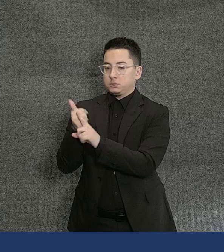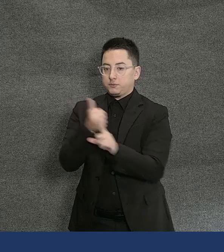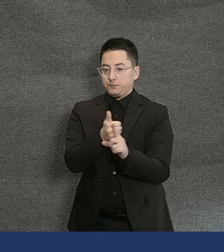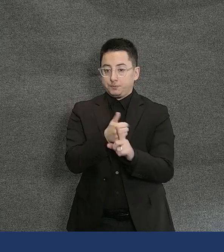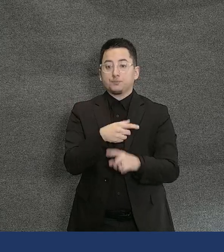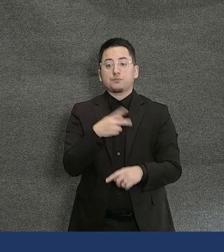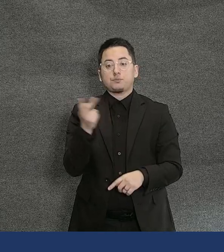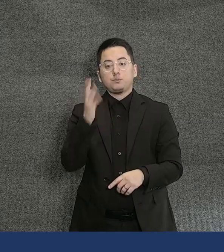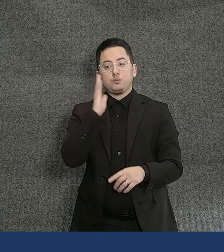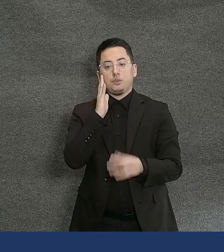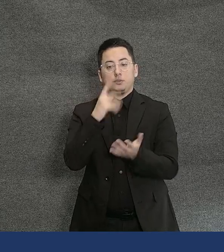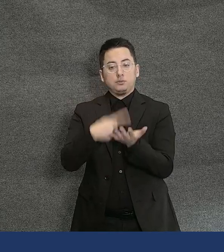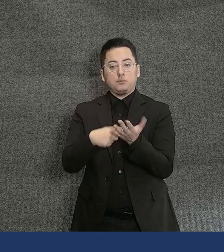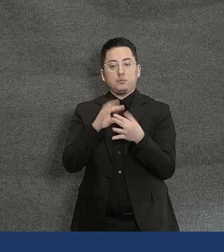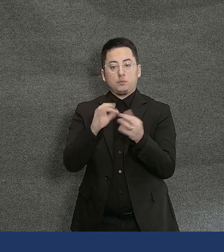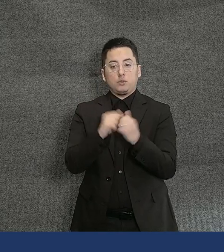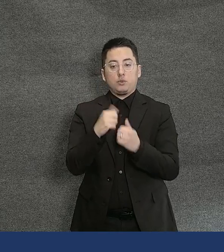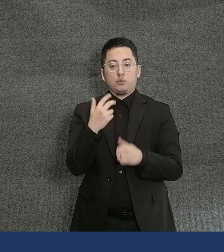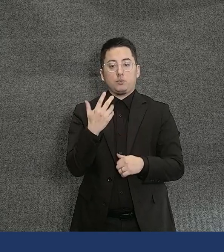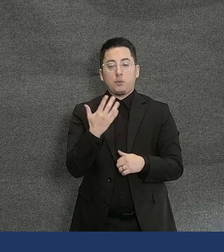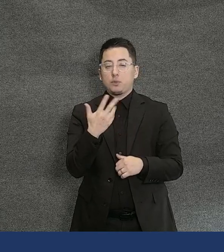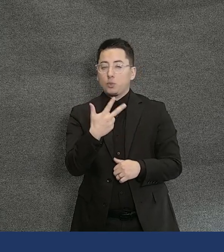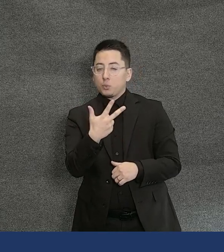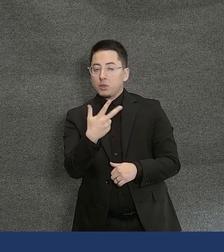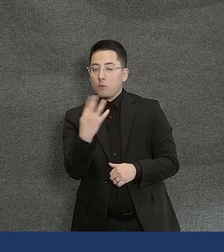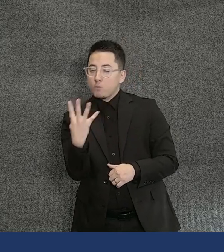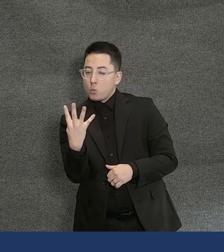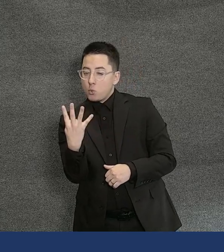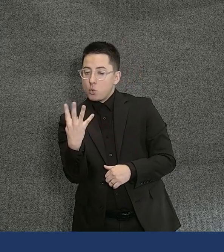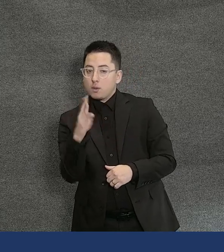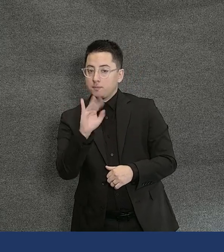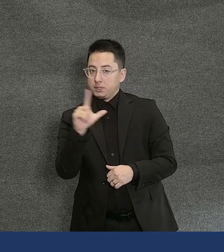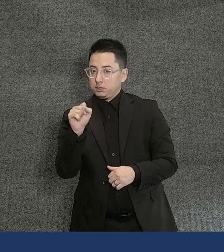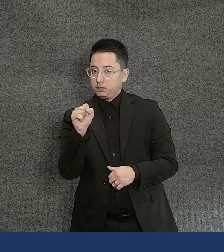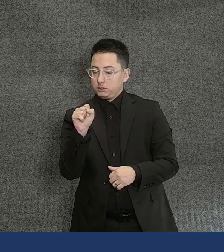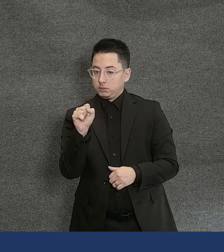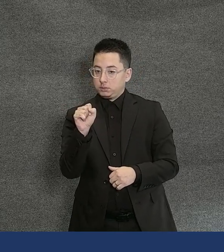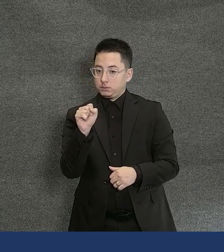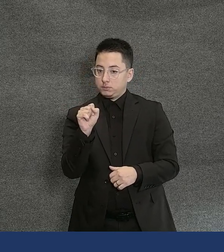possibly four bills, one of which that was just dropped,